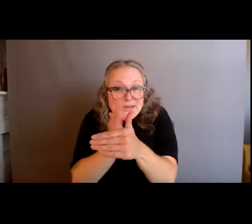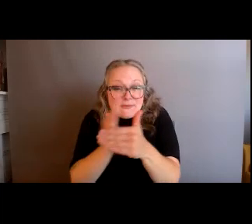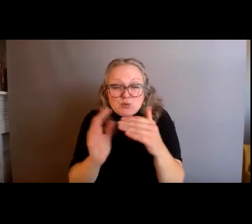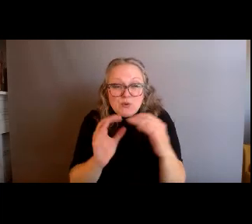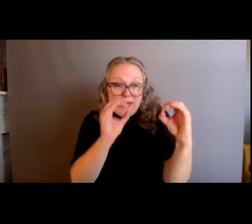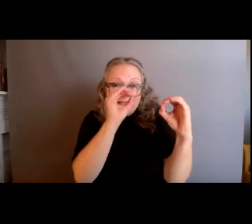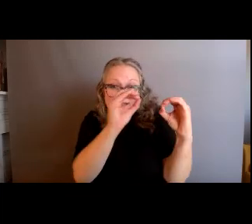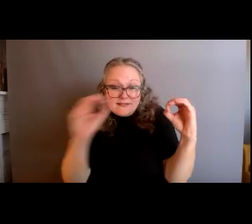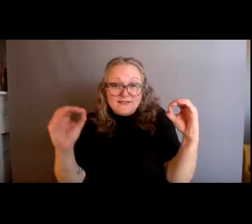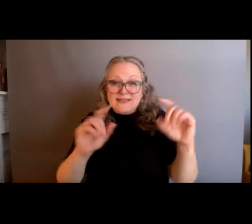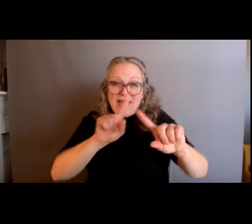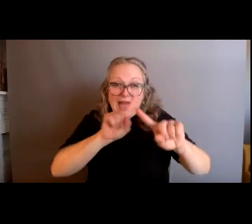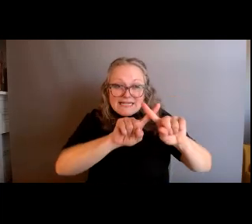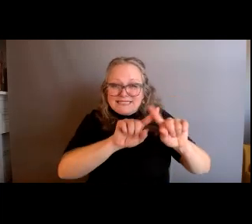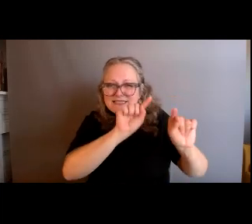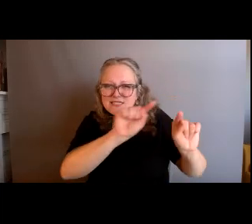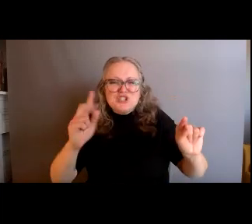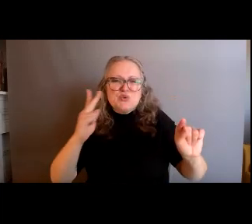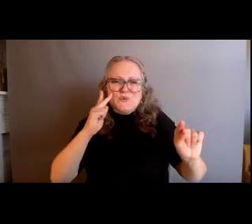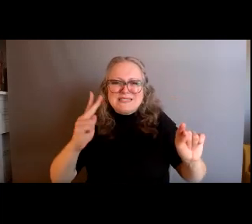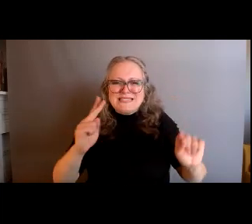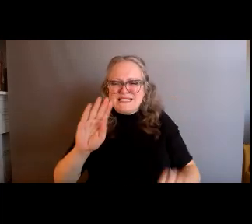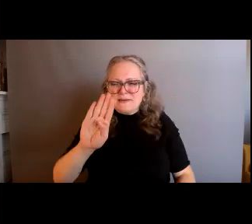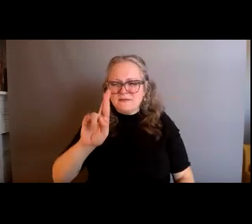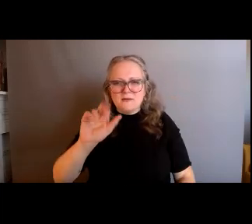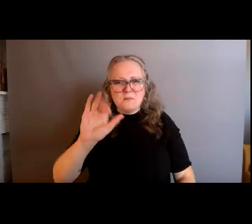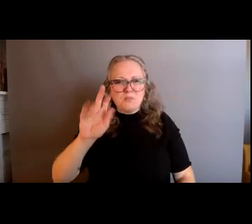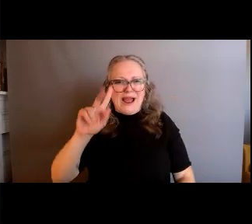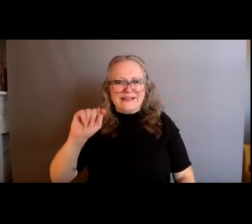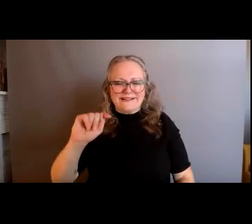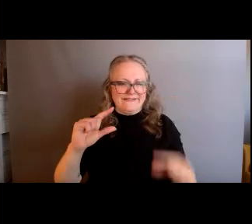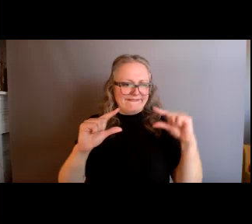see those little brackets there. OK.